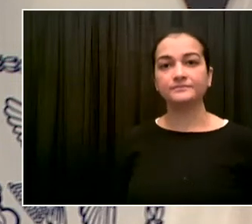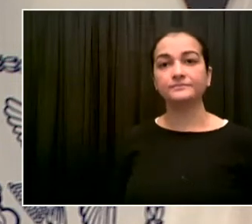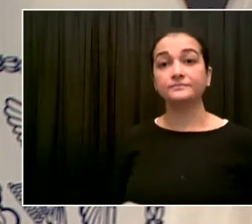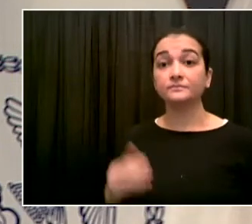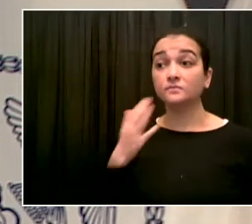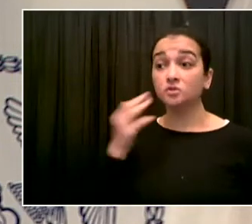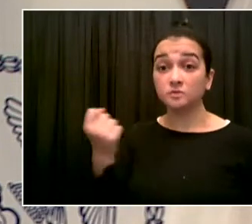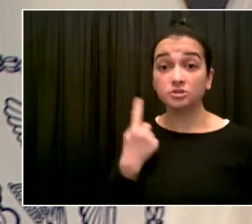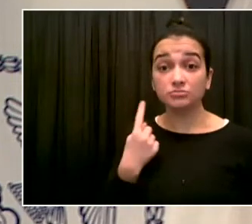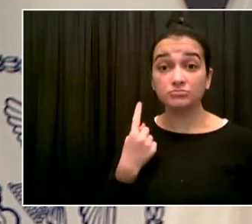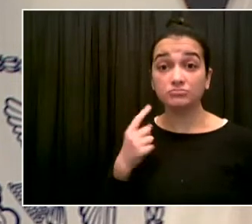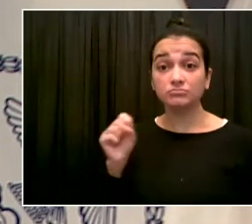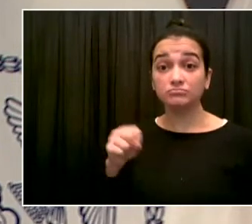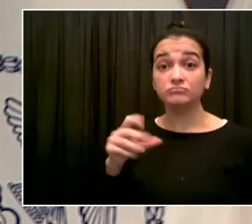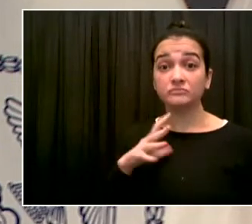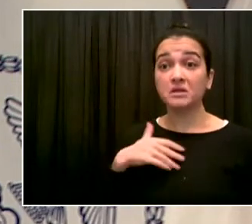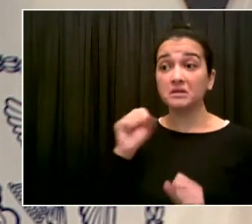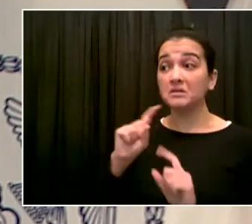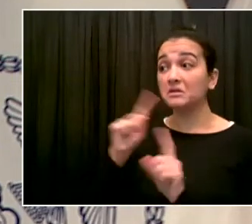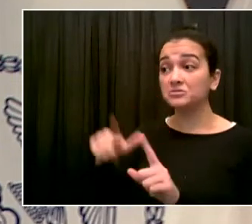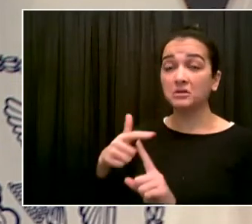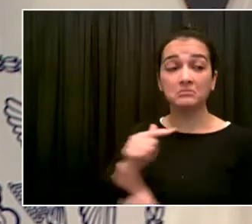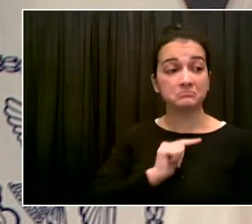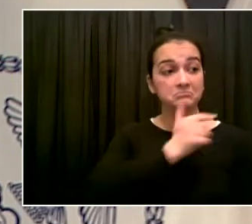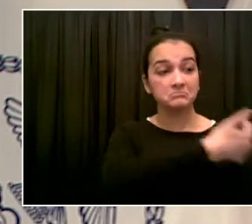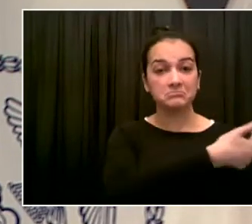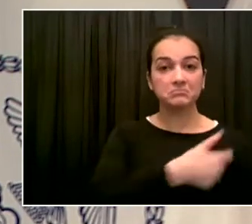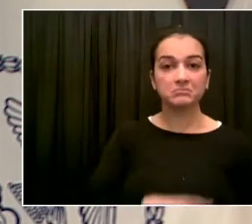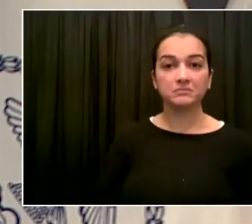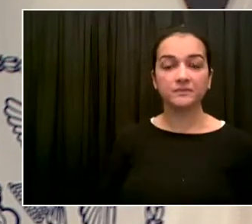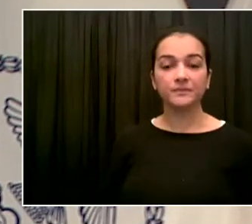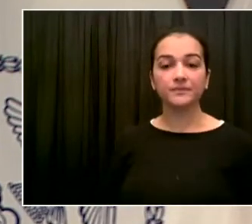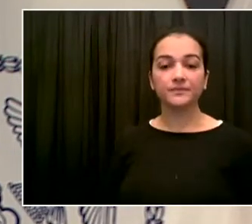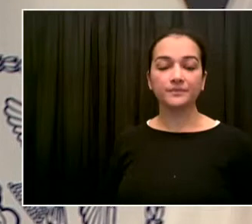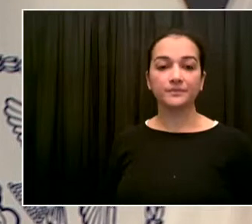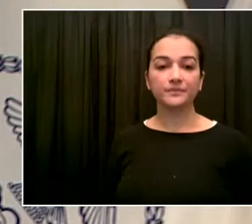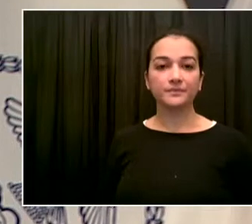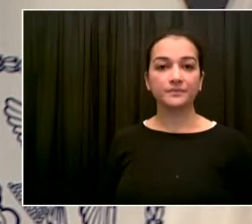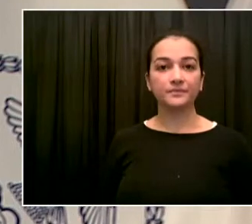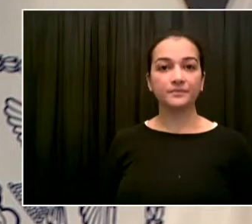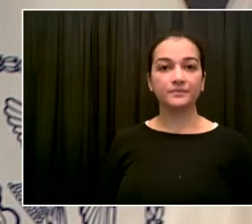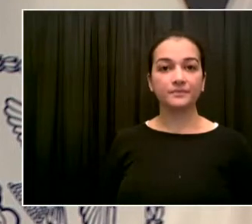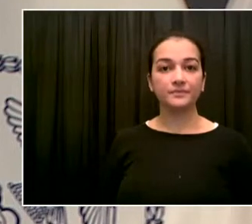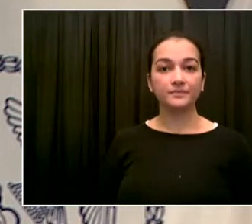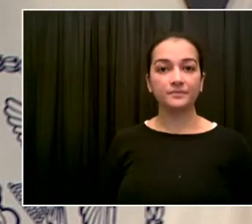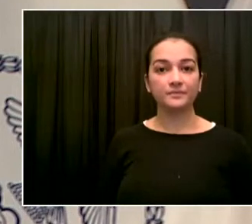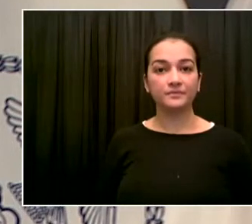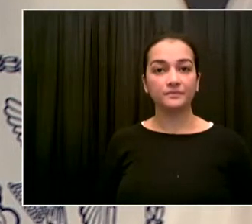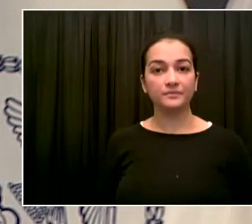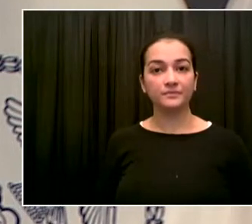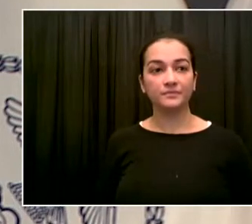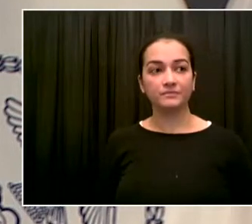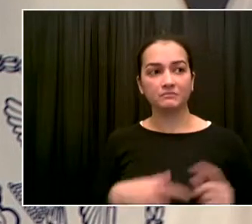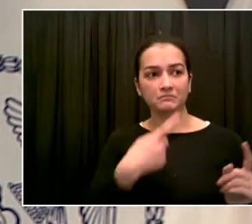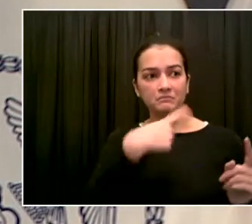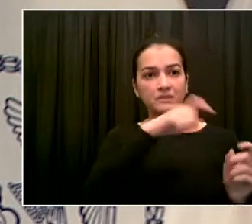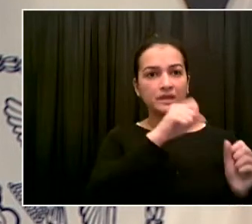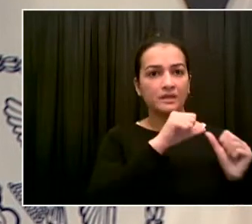LET ME START AND THE CDOTS OR